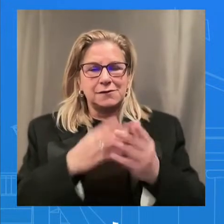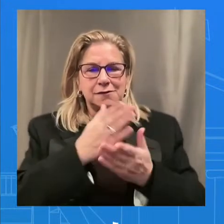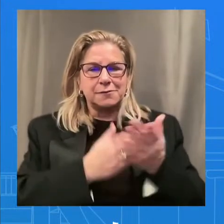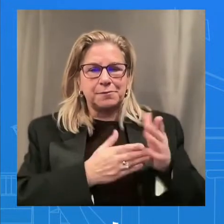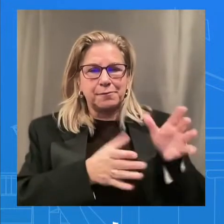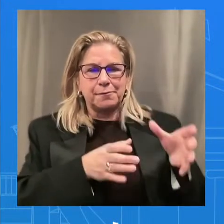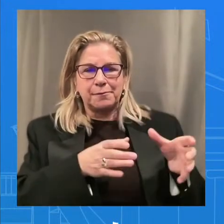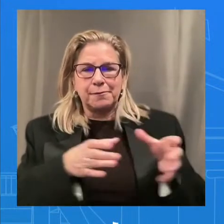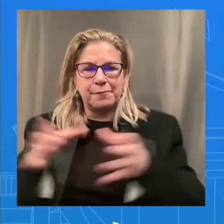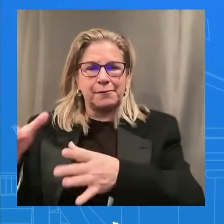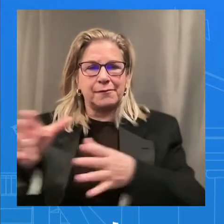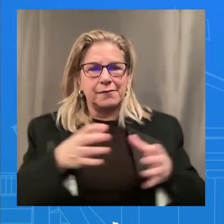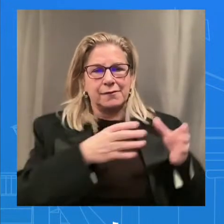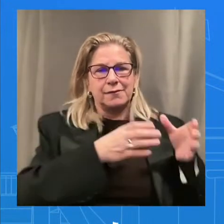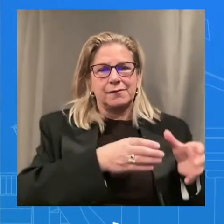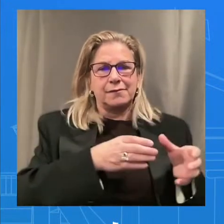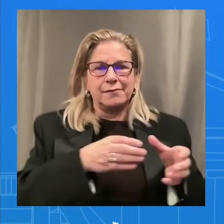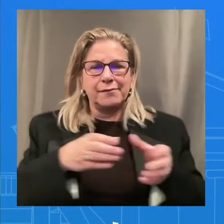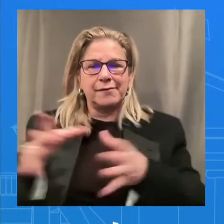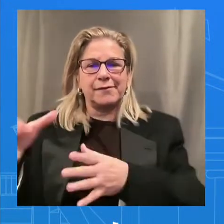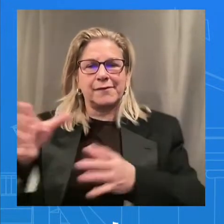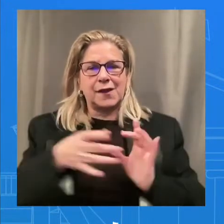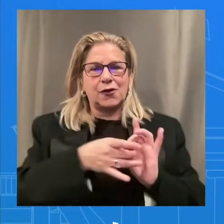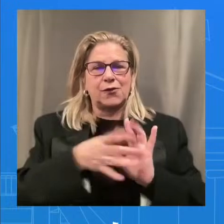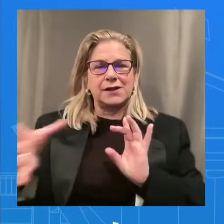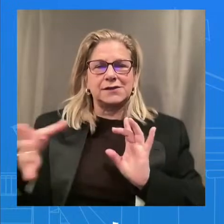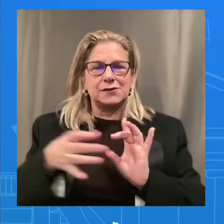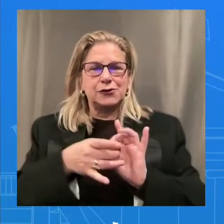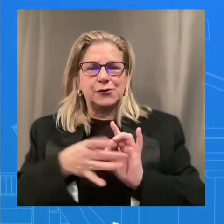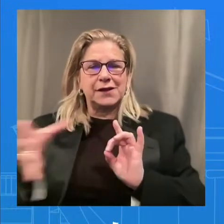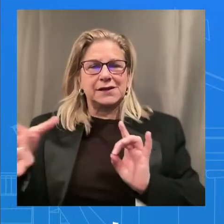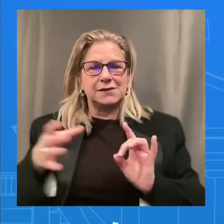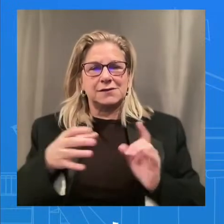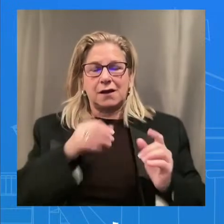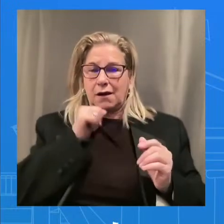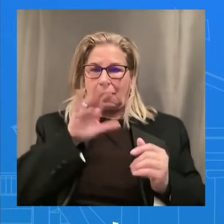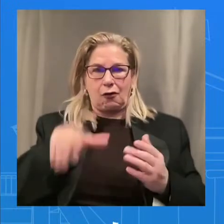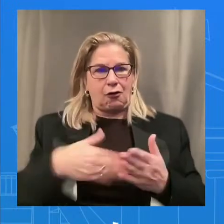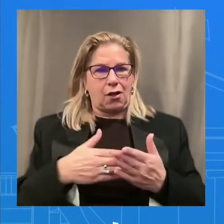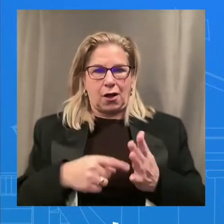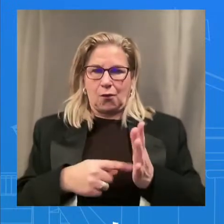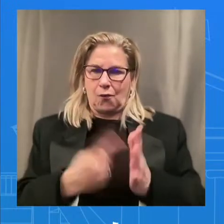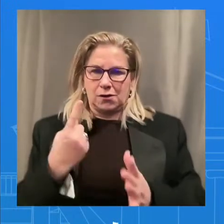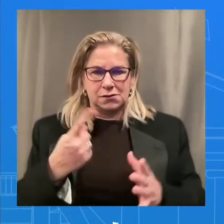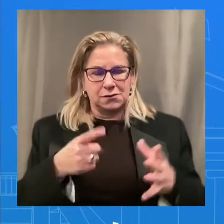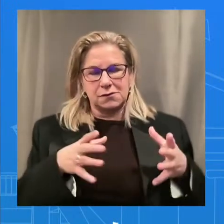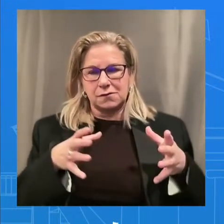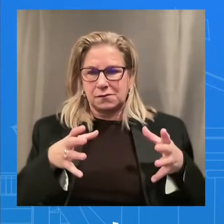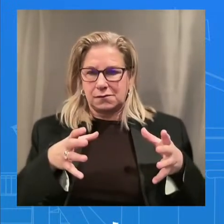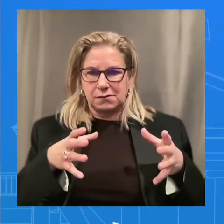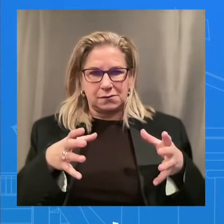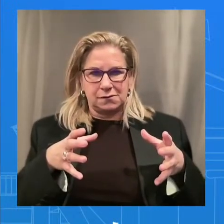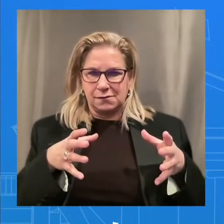as for the incoming team, is ensuring that we ultimately get all of the Americans reunited with the families and the remains of those Americans